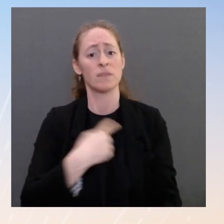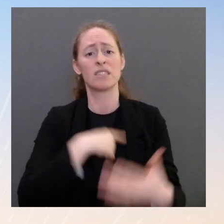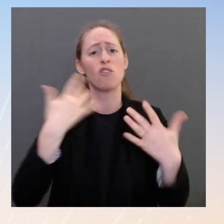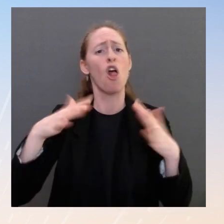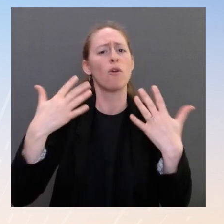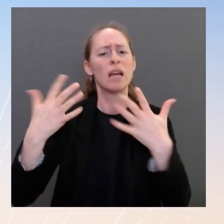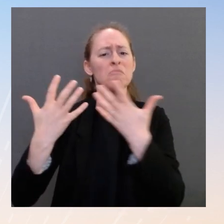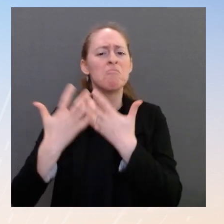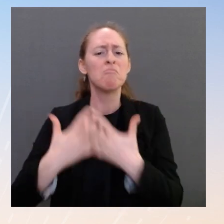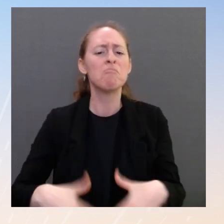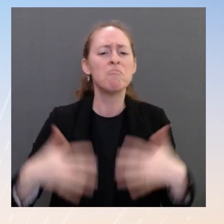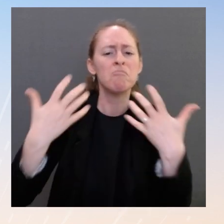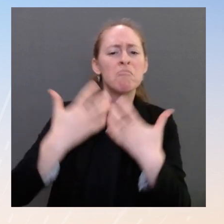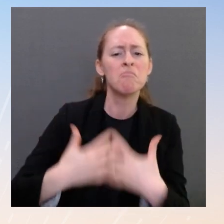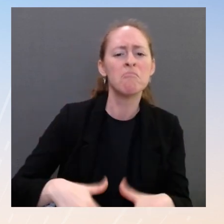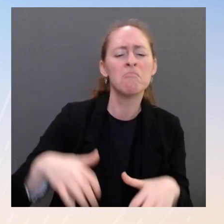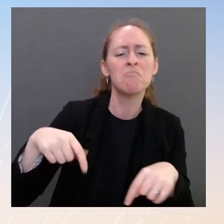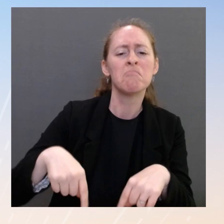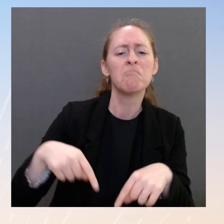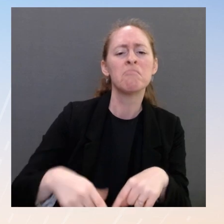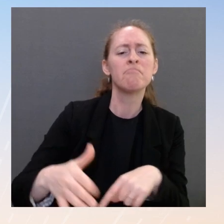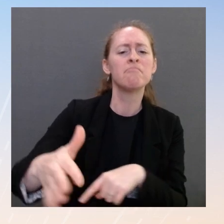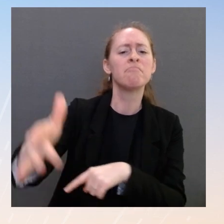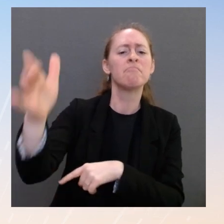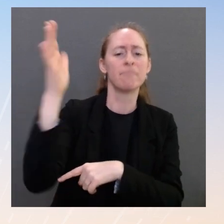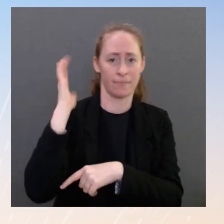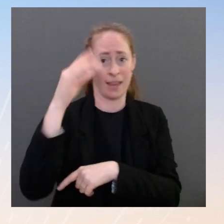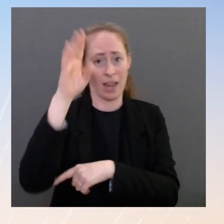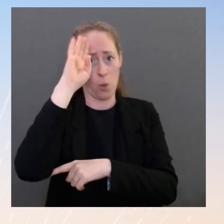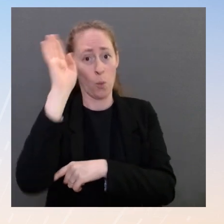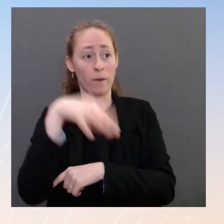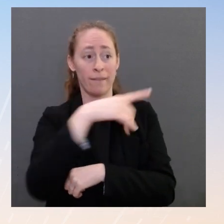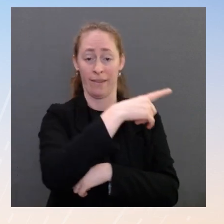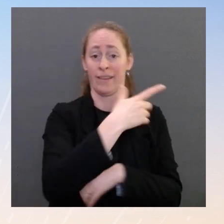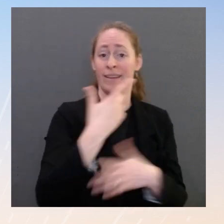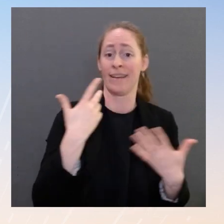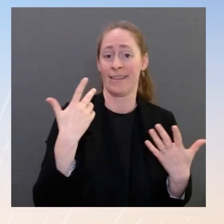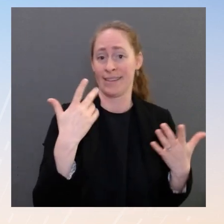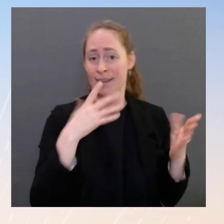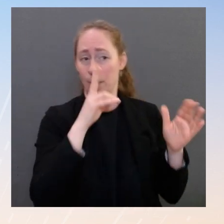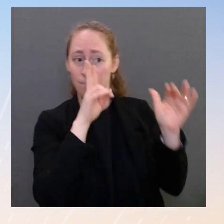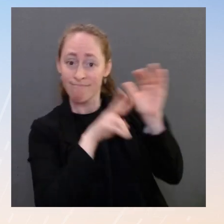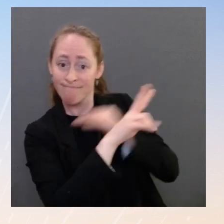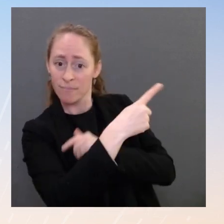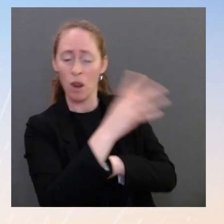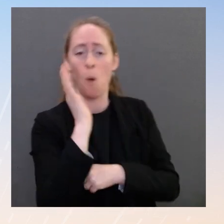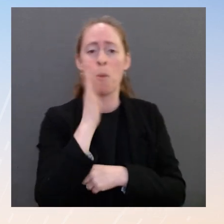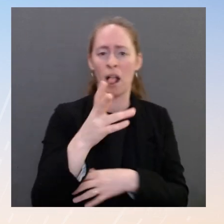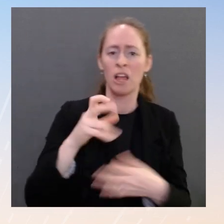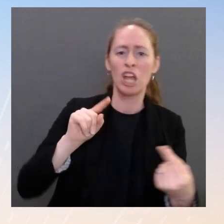that we had predicted that Russia could take in this conflict. That is why we, of course, have been in touch with Europe,